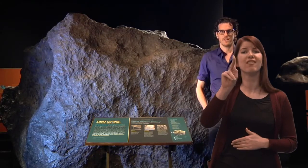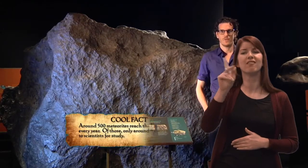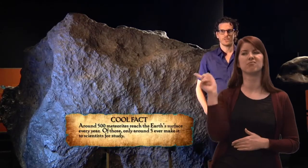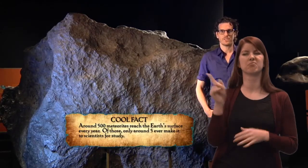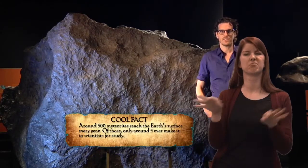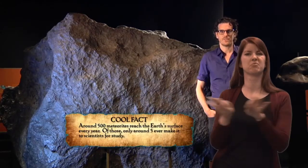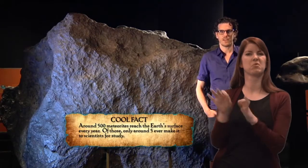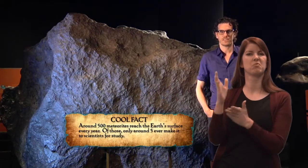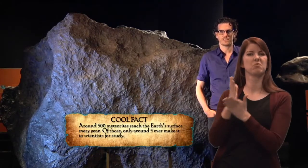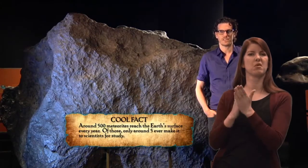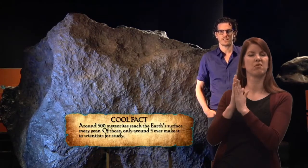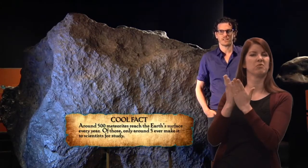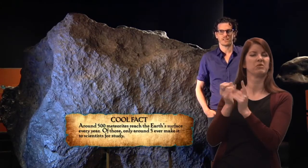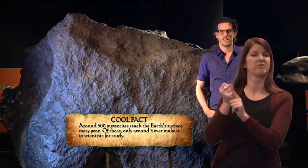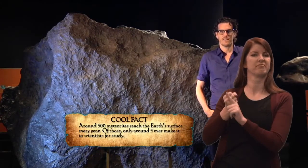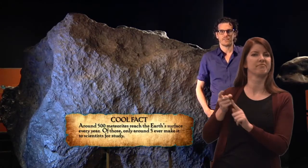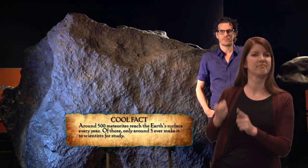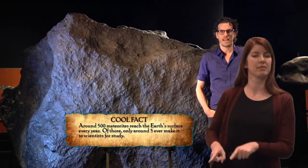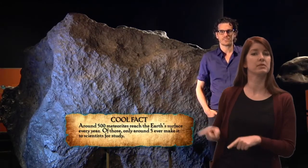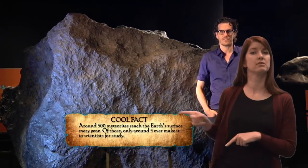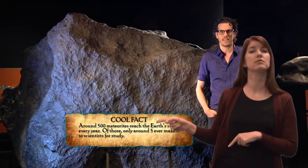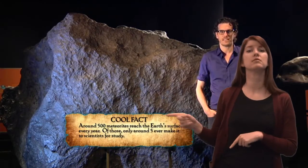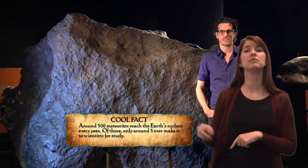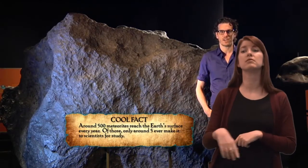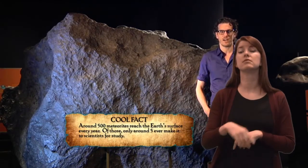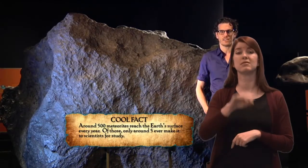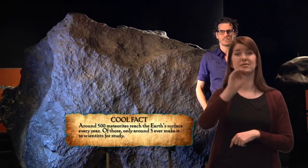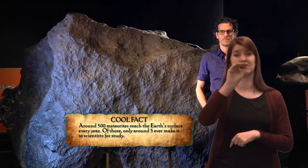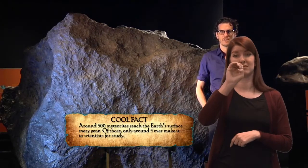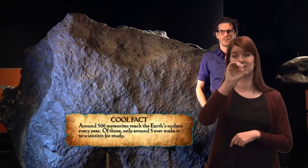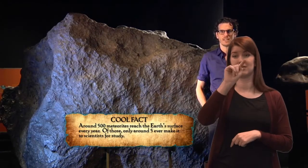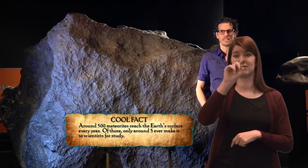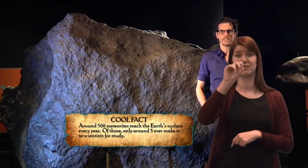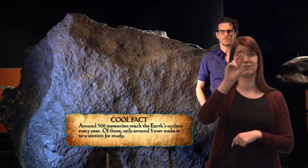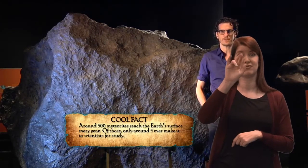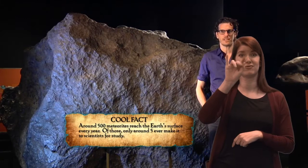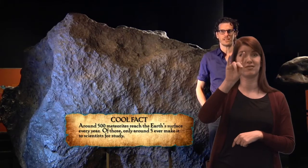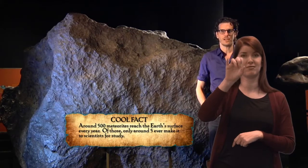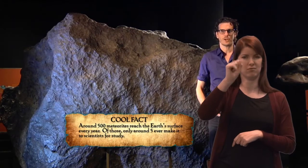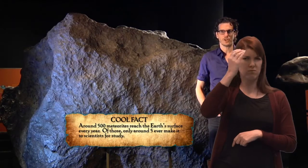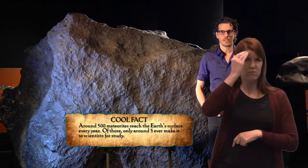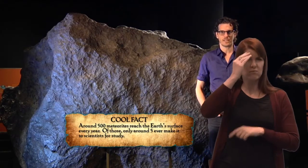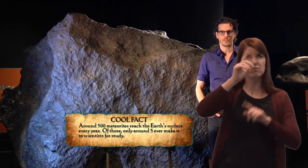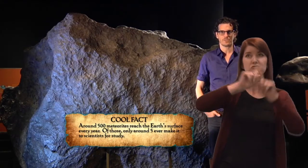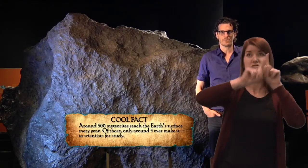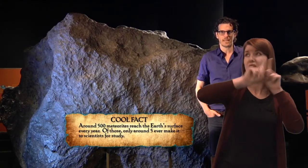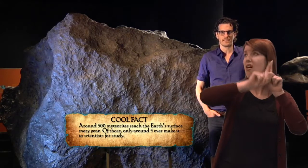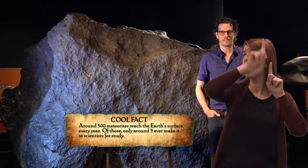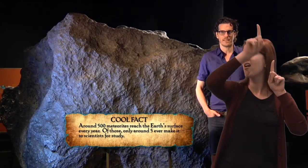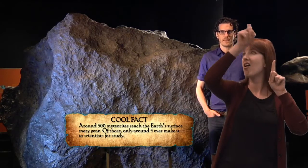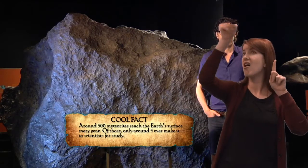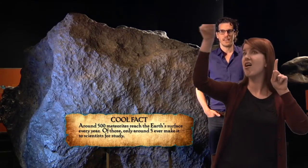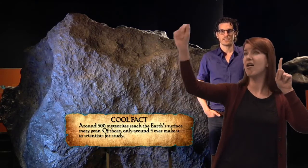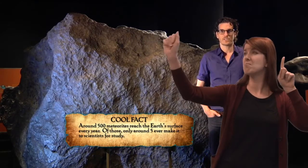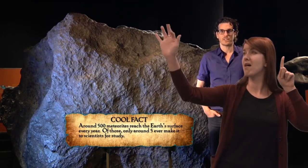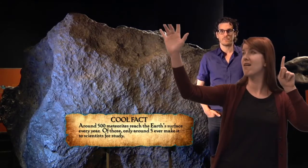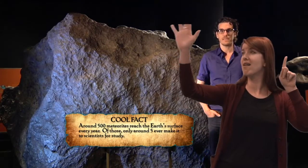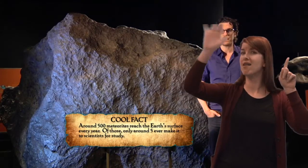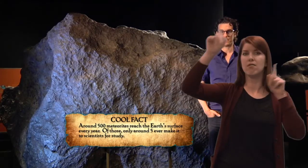When you see a falling star, that flash of light is caused by falling debris hurtling through space, and it's called a meteor.